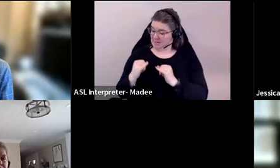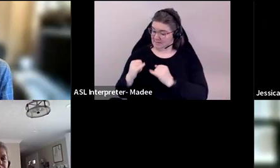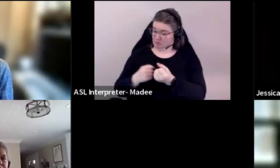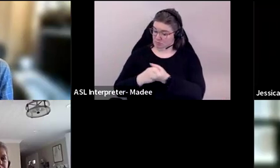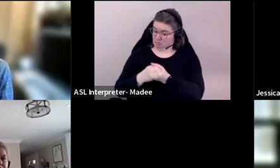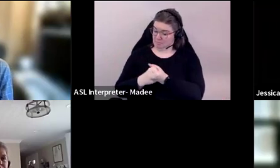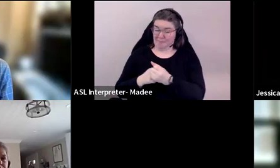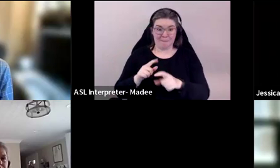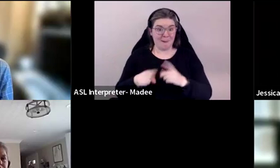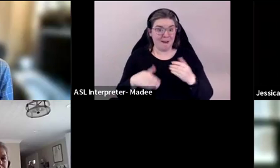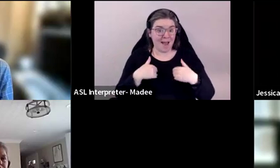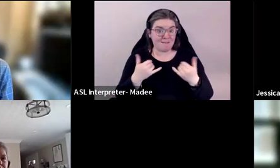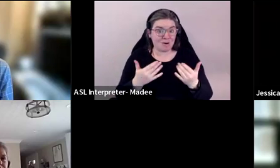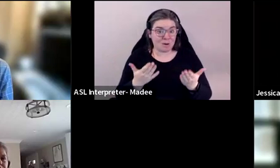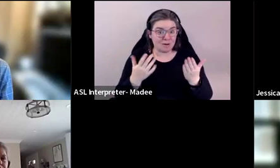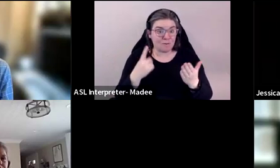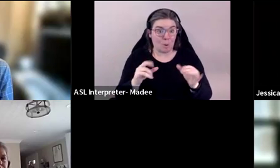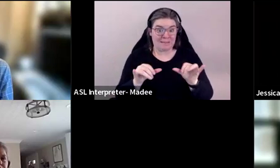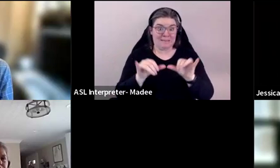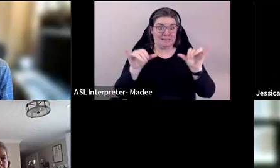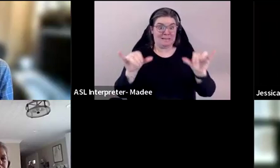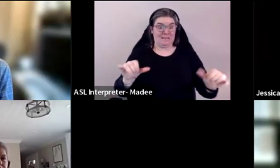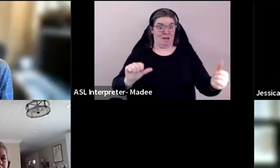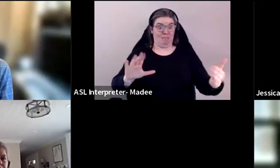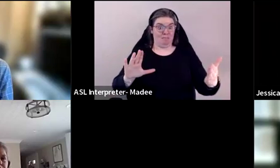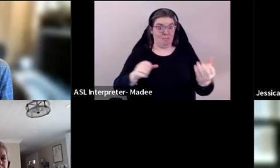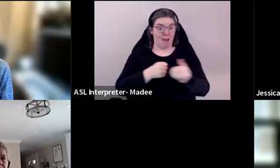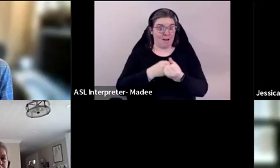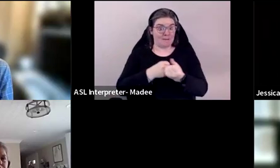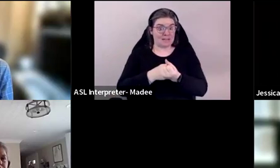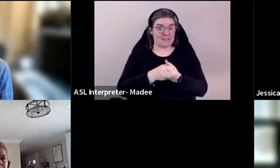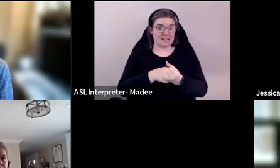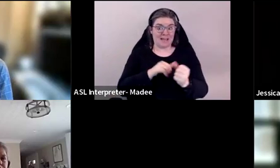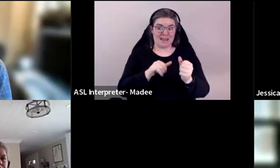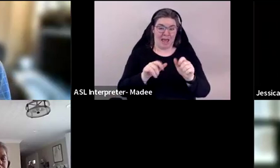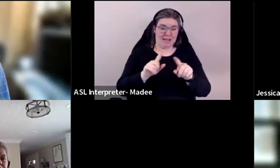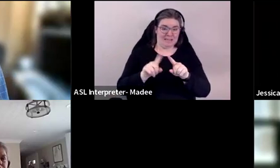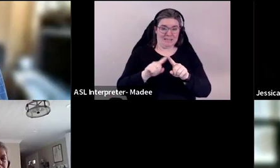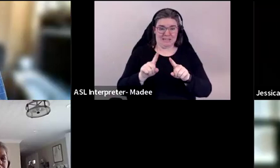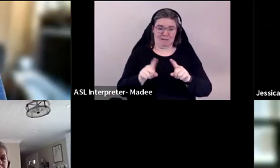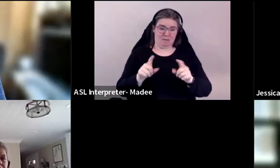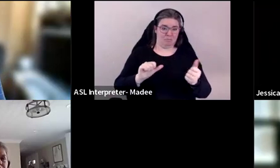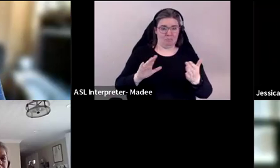Dee Henry they/she Independence Alliance: recommendations on like teaching people to do systems, advocacy and the nuances of that, I'd be interested. Dee Henry they/she Independence Alliance: Thanks.